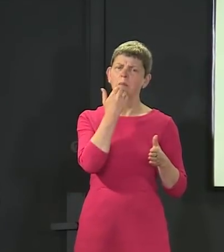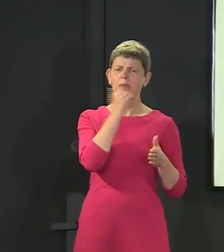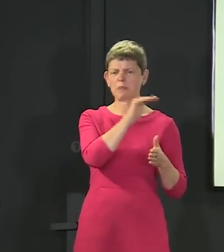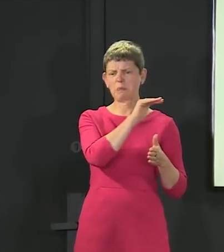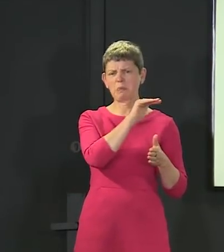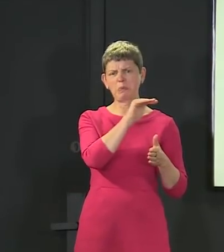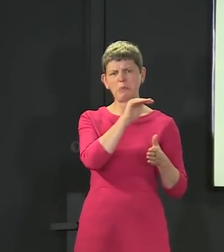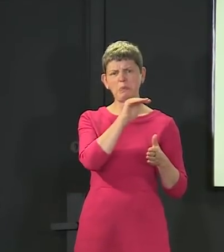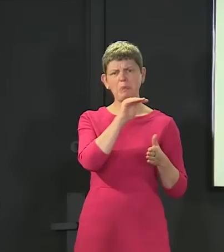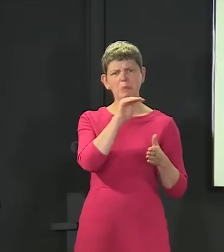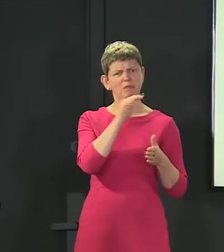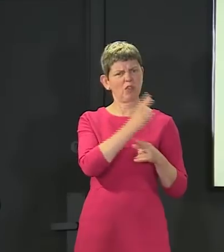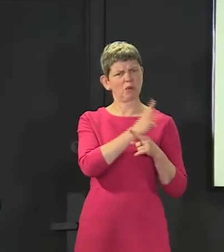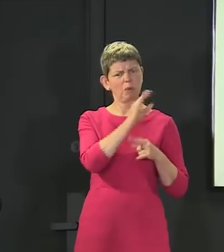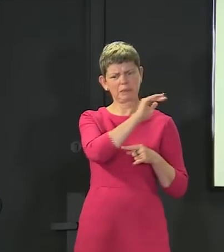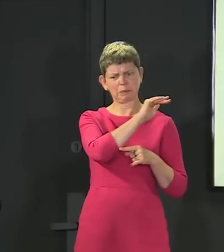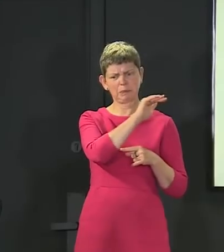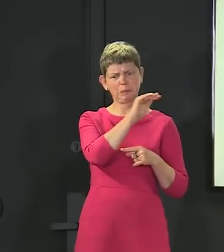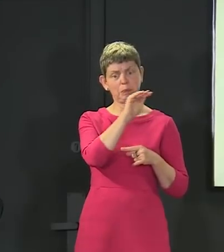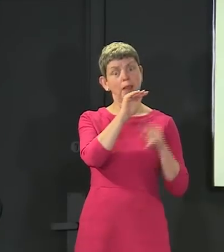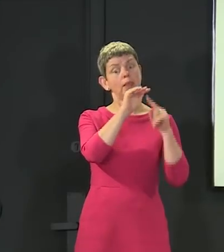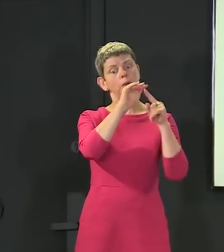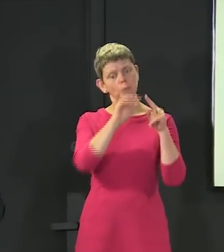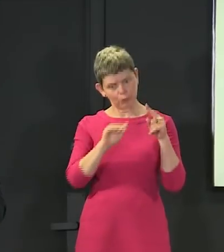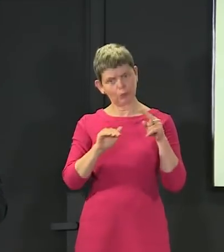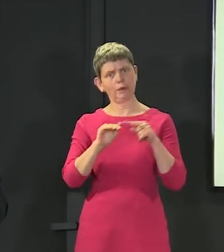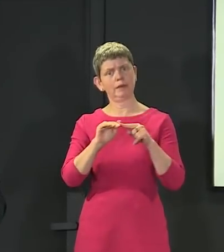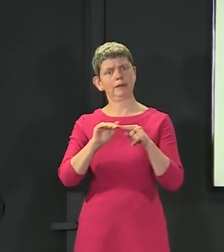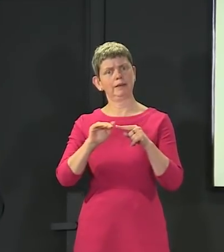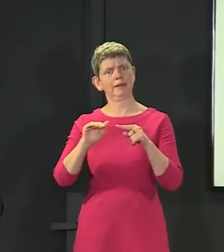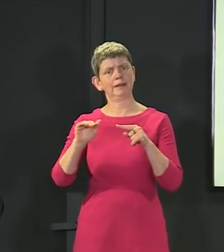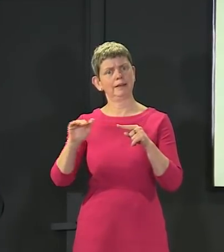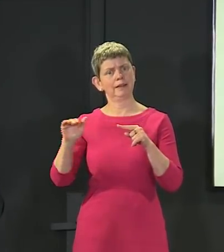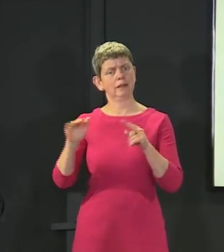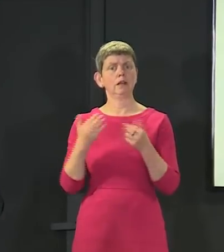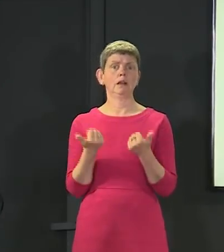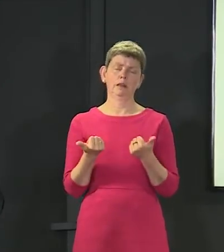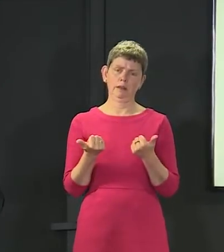period of about three weeks now but then we've seen that that again that that deceleration